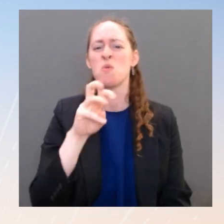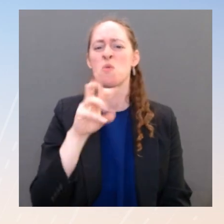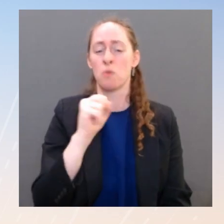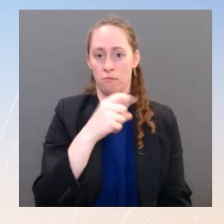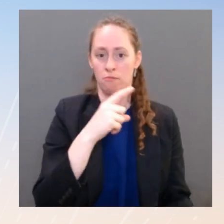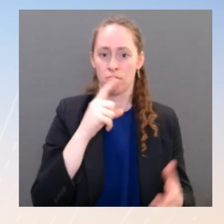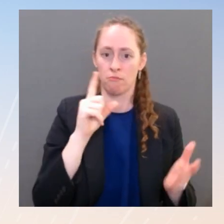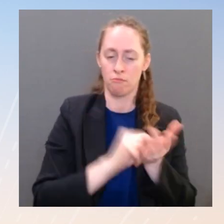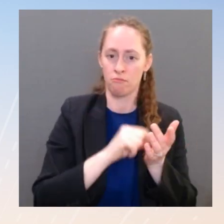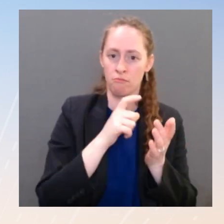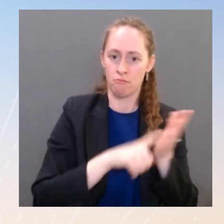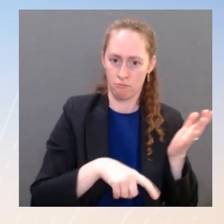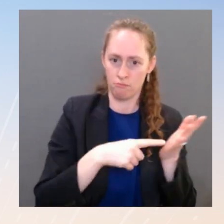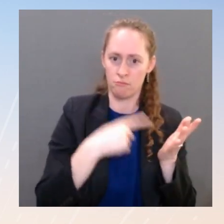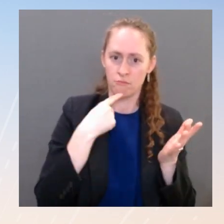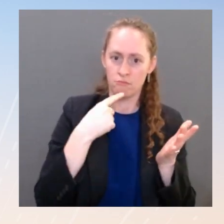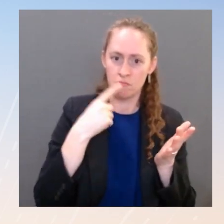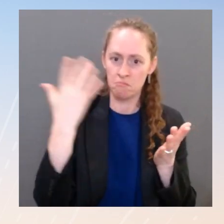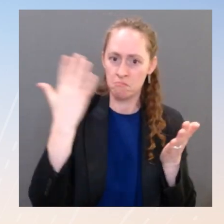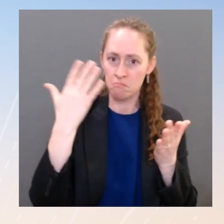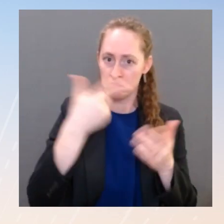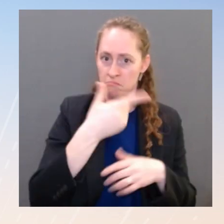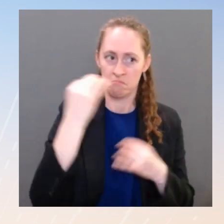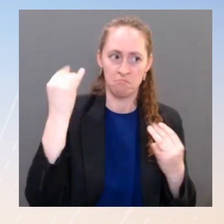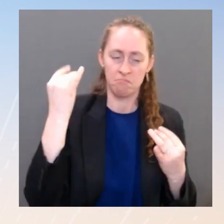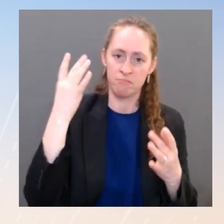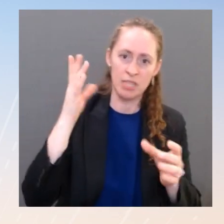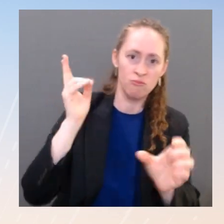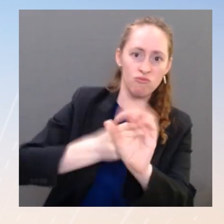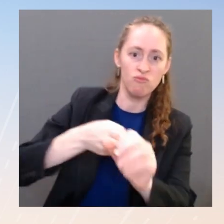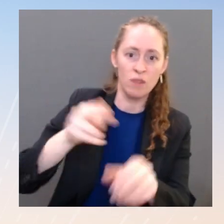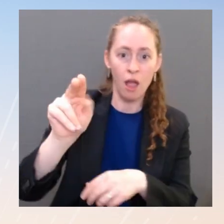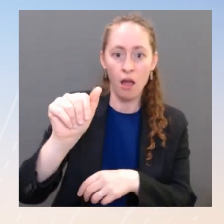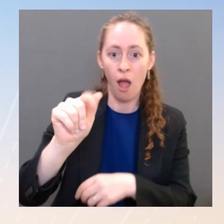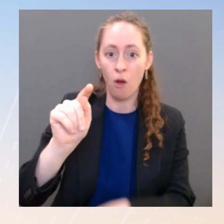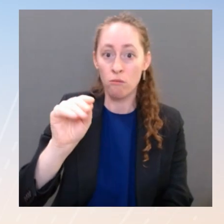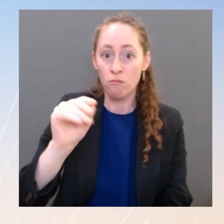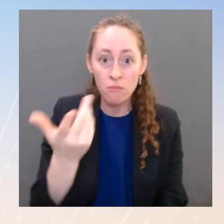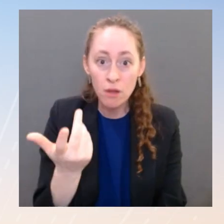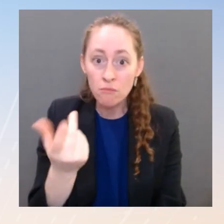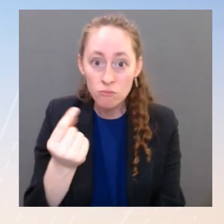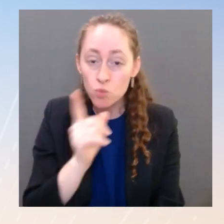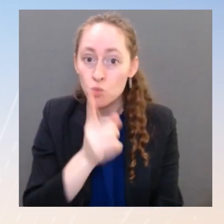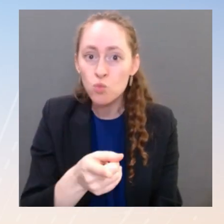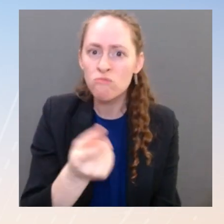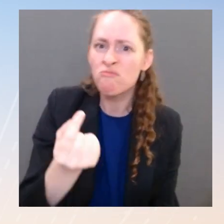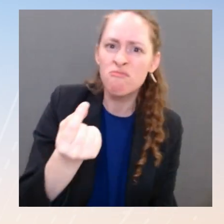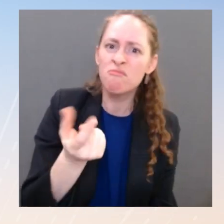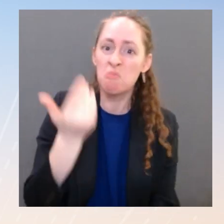and I'm not going to speak for them, of course. We, of course, support the policy of NATO